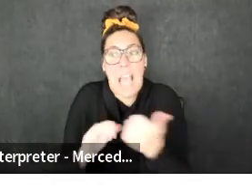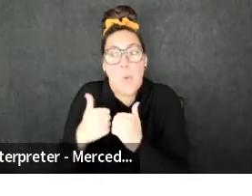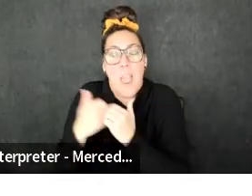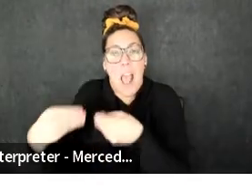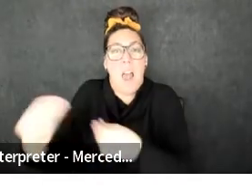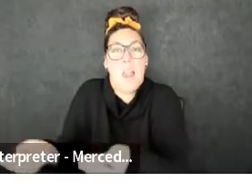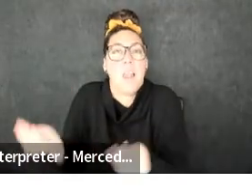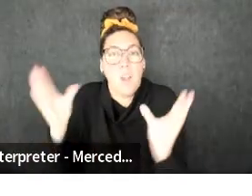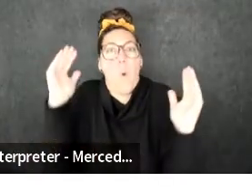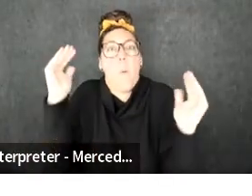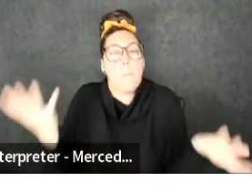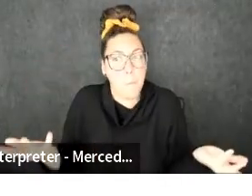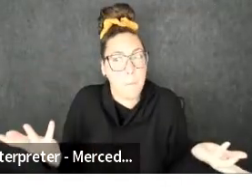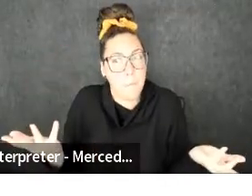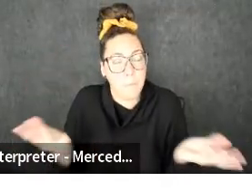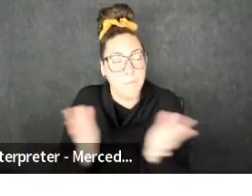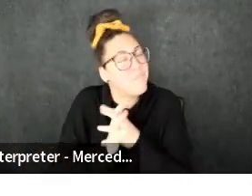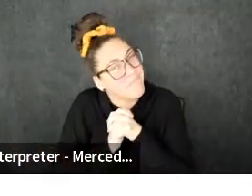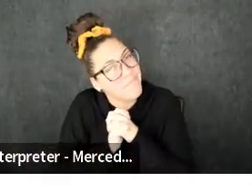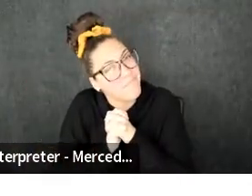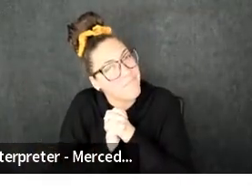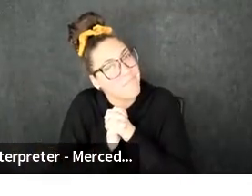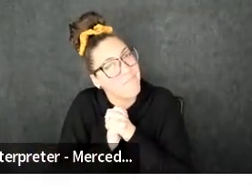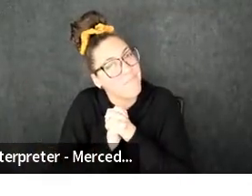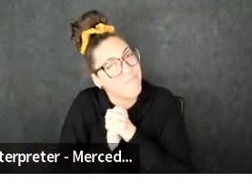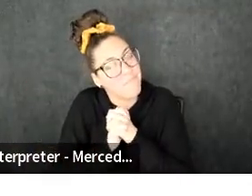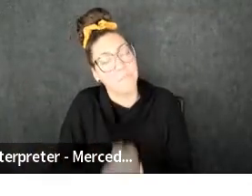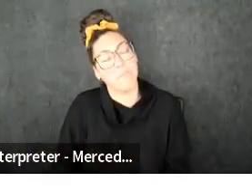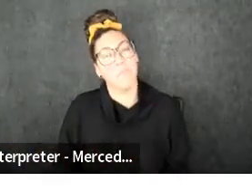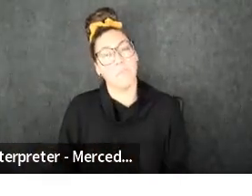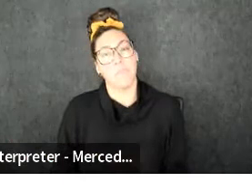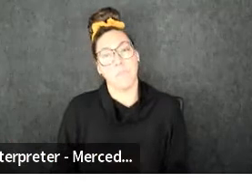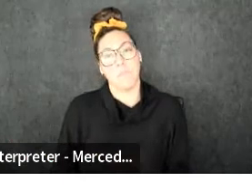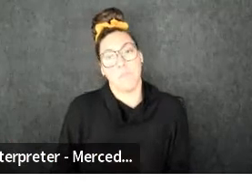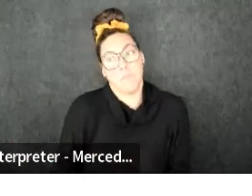to believe like that there are helpful situations for them.